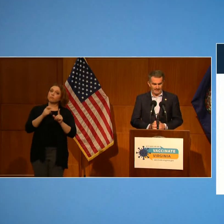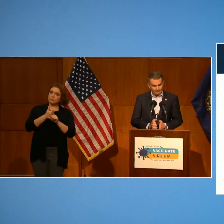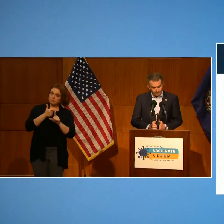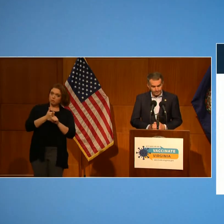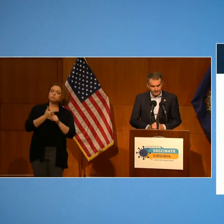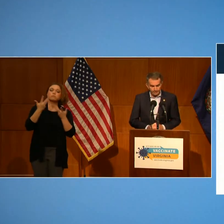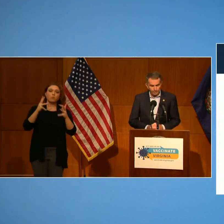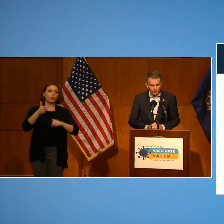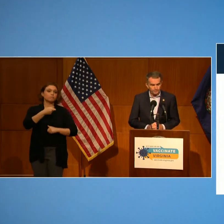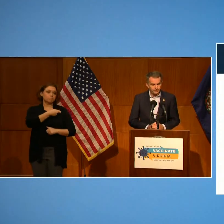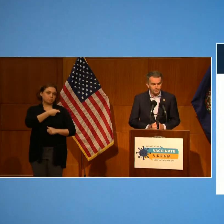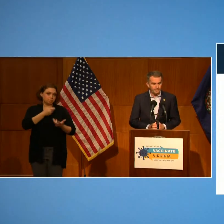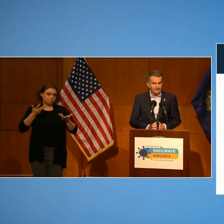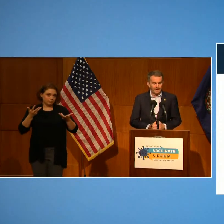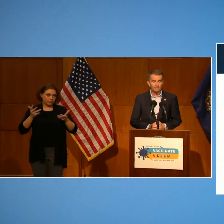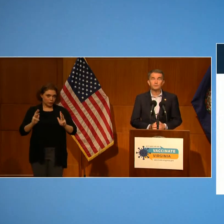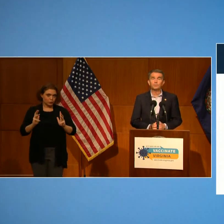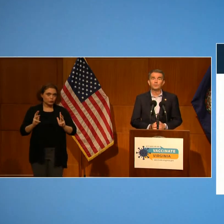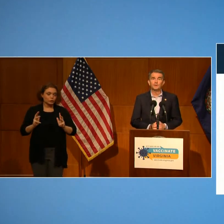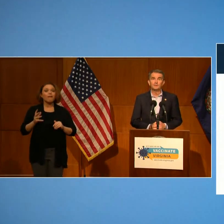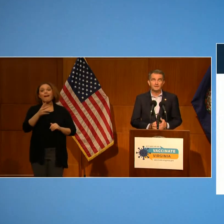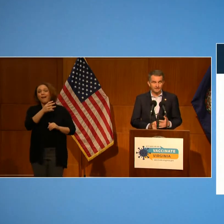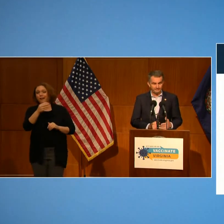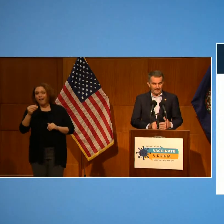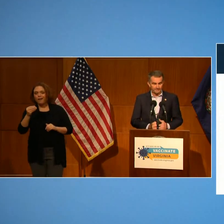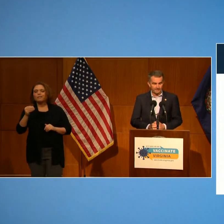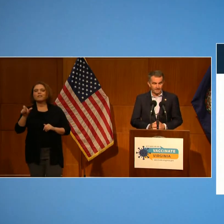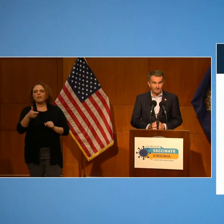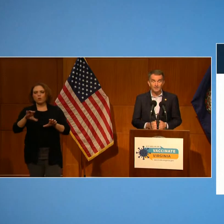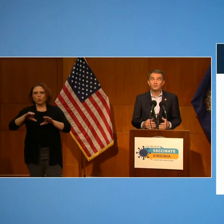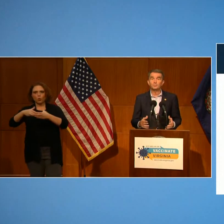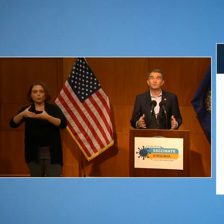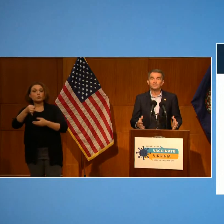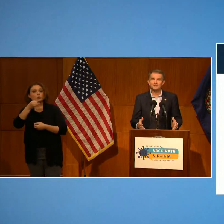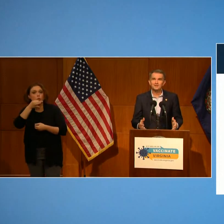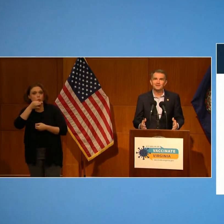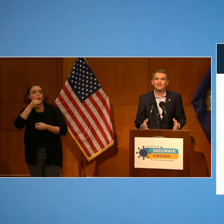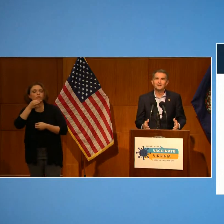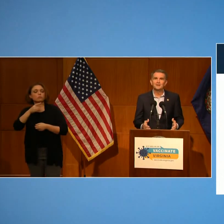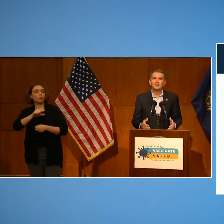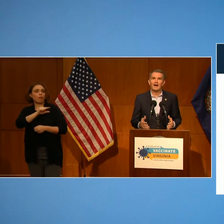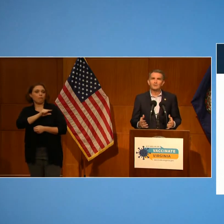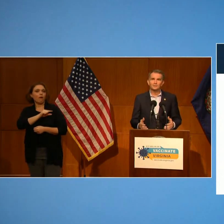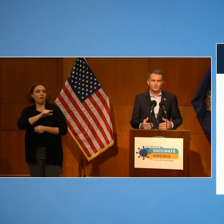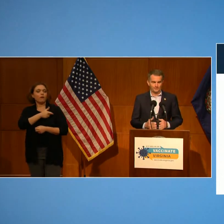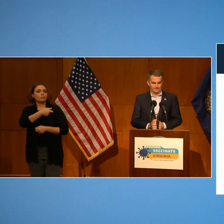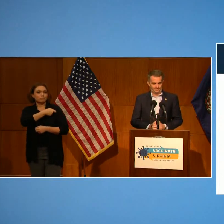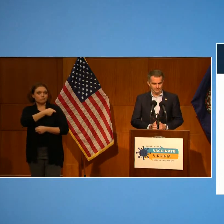WHERE THINGS ARE FOR THE PEOPLE WHO HAVE GOTTEN VACCINATED AND FOR PEOPLE WHO WILL SOON BE